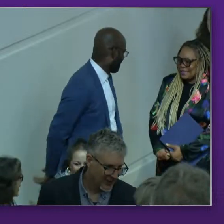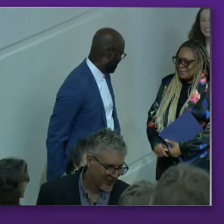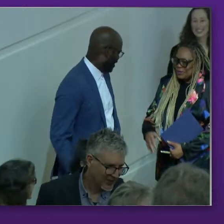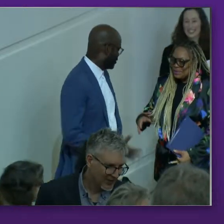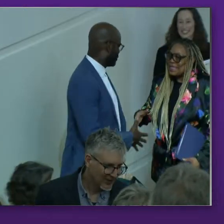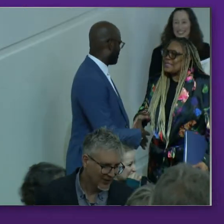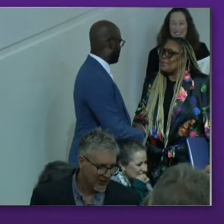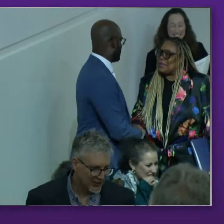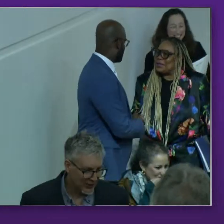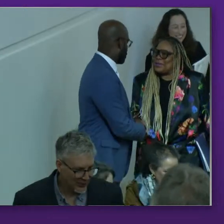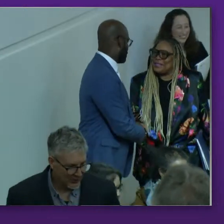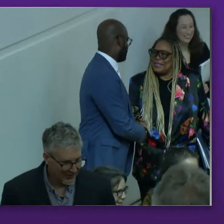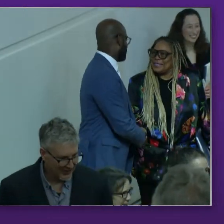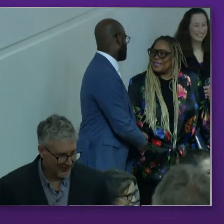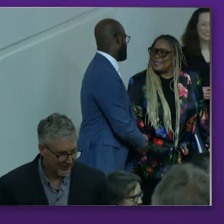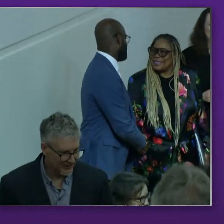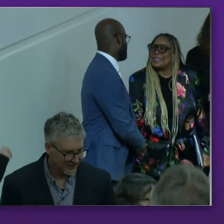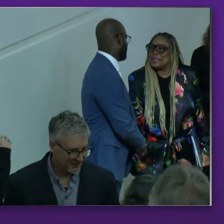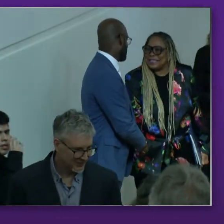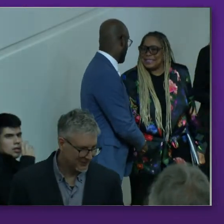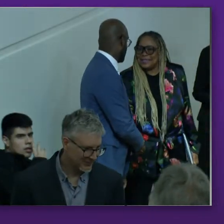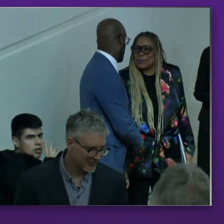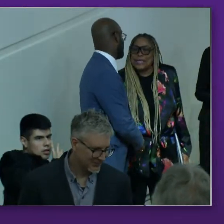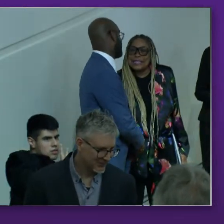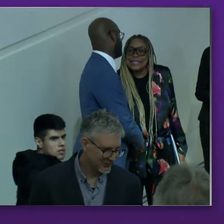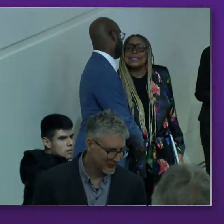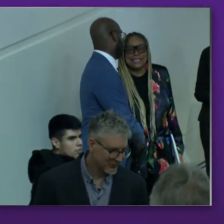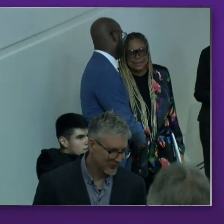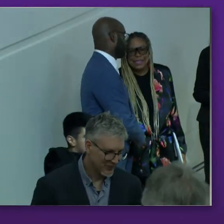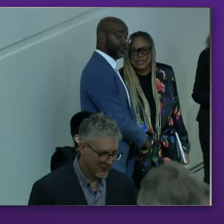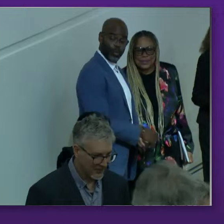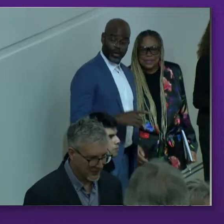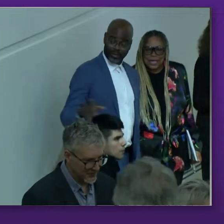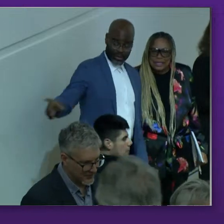OTHER WITH THAT. WHEN YOU MAKE IT LIKE PURE ROLE MODELING THEY